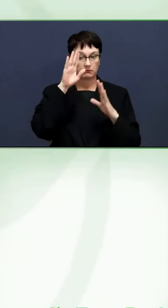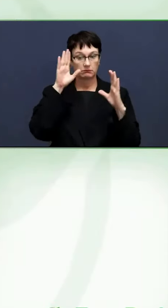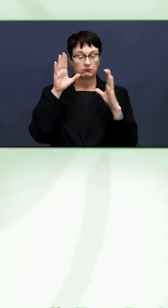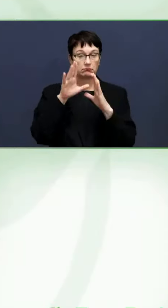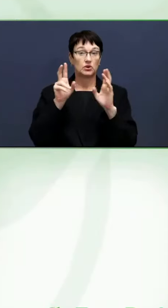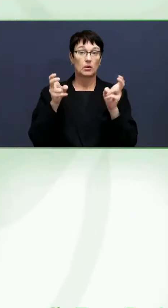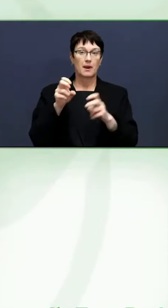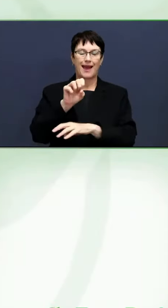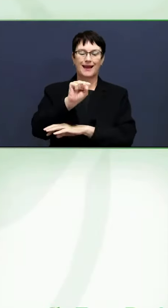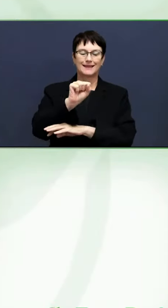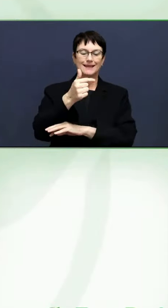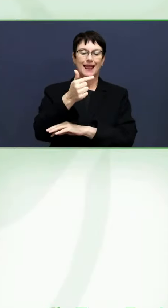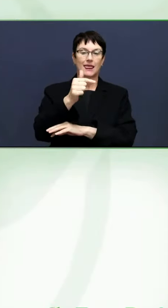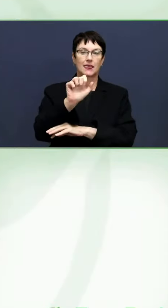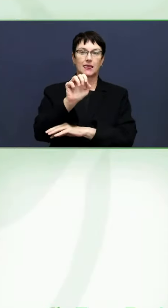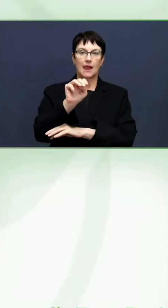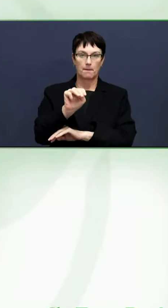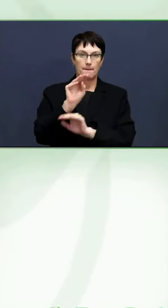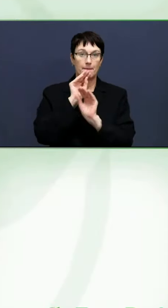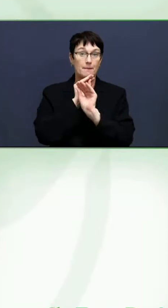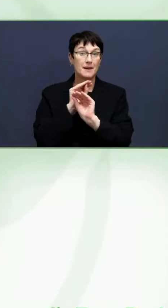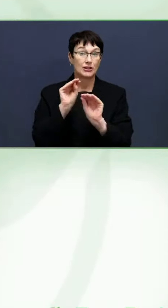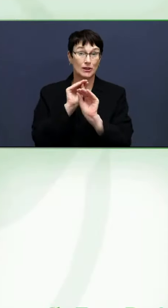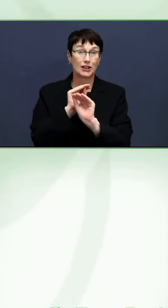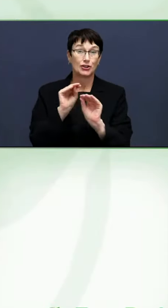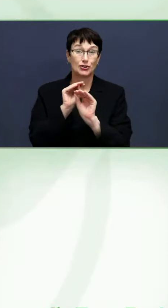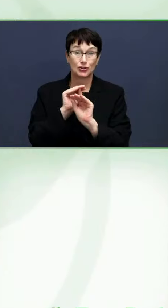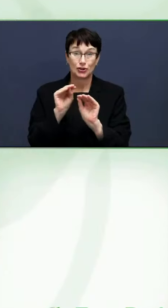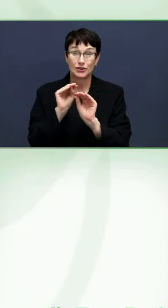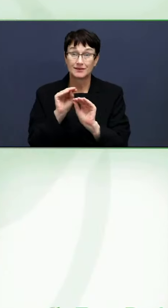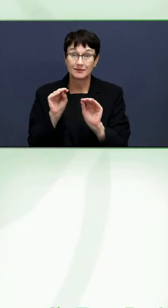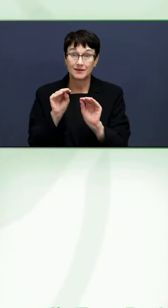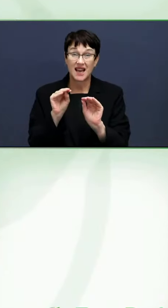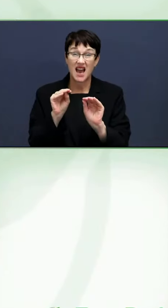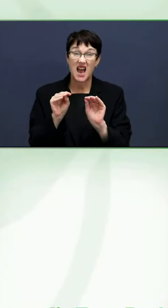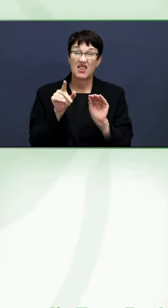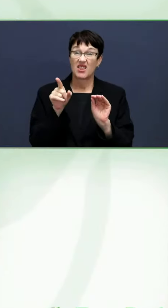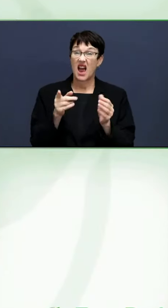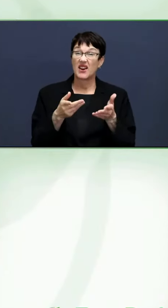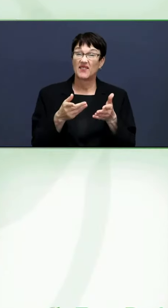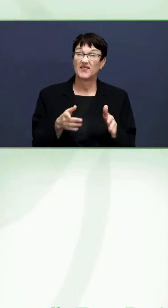presentation because we have an exchange in speaker in the last minute.